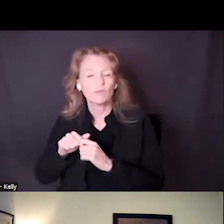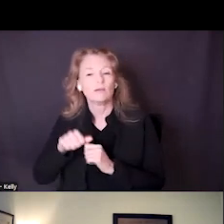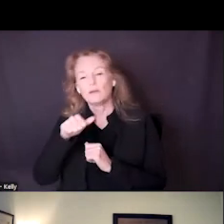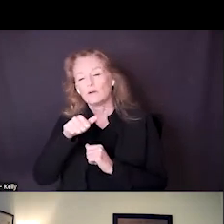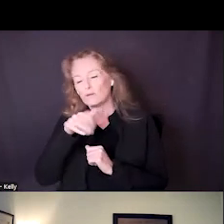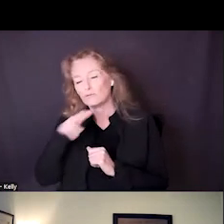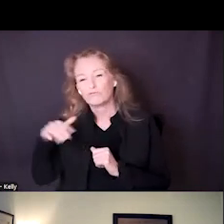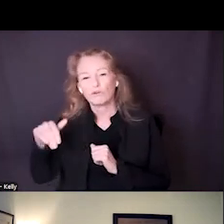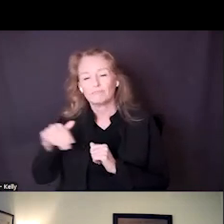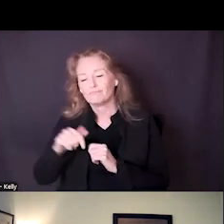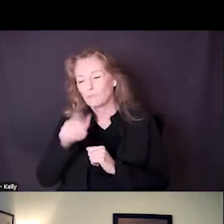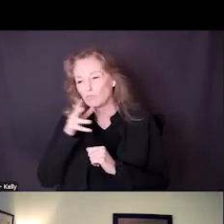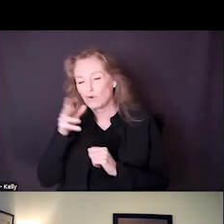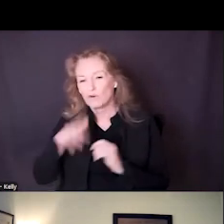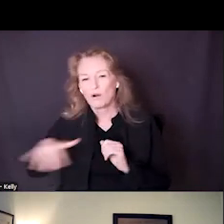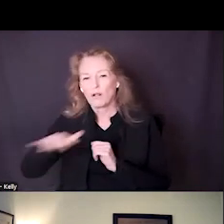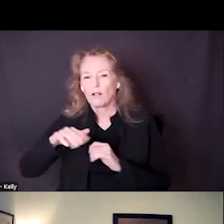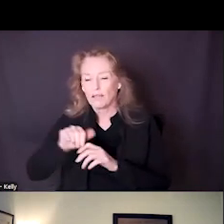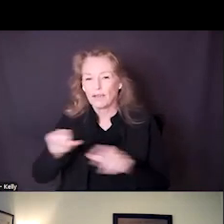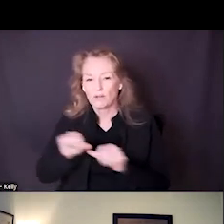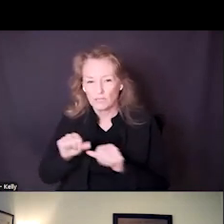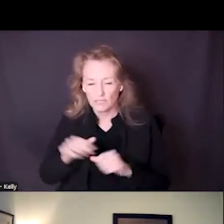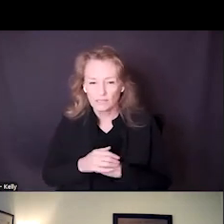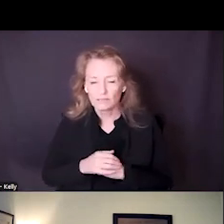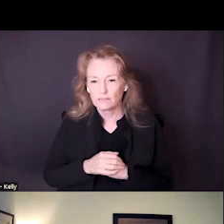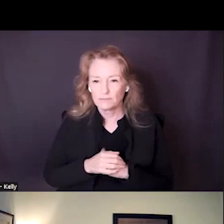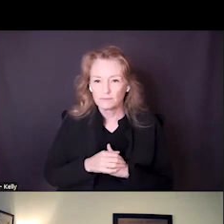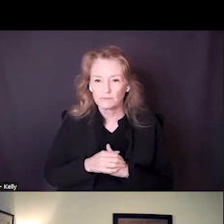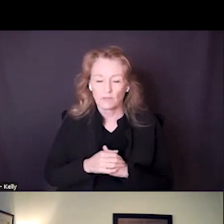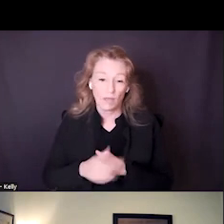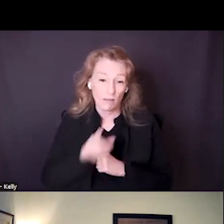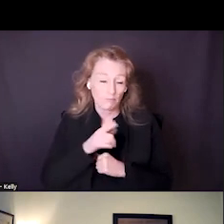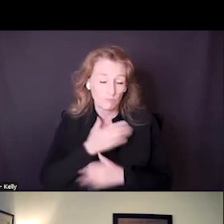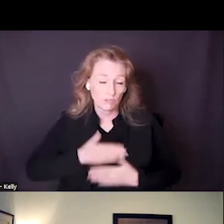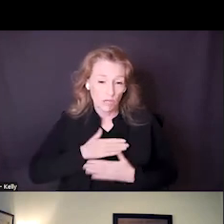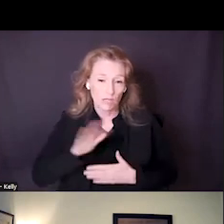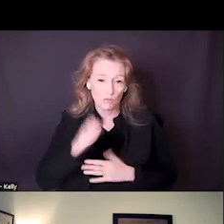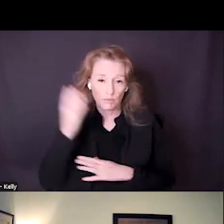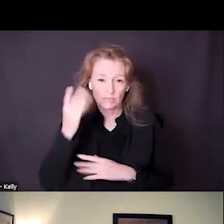I APPRECIATE THE PRESENTATION BECAUSE IT SHED LIGHT ON A LIGHT OF THINGS.